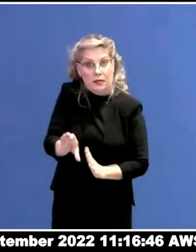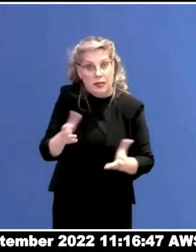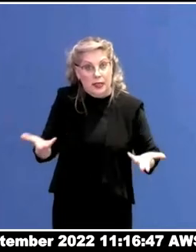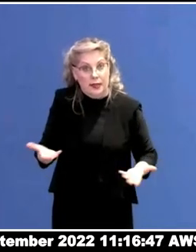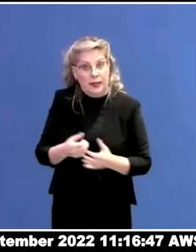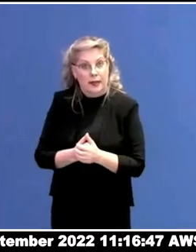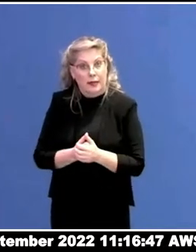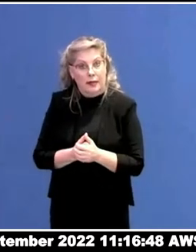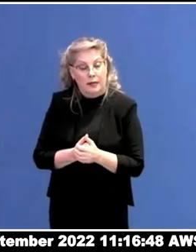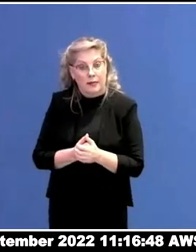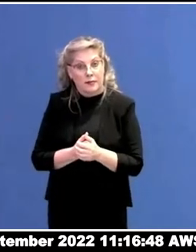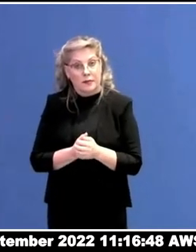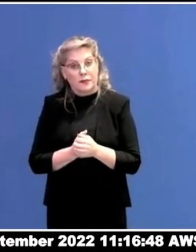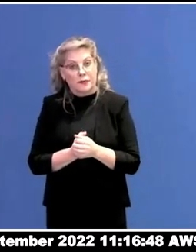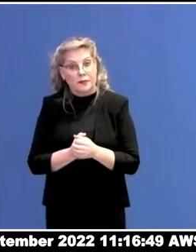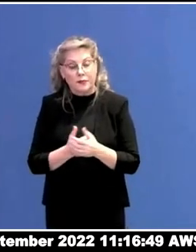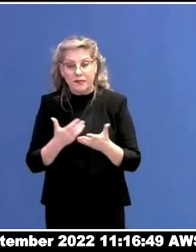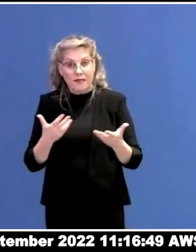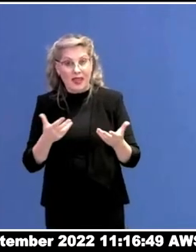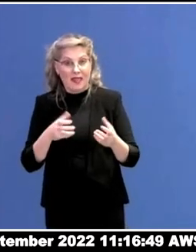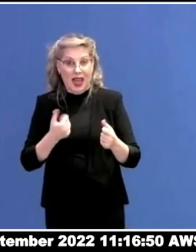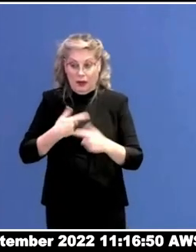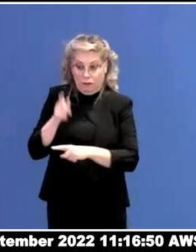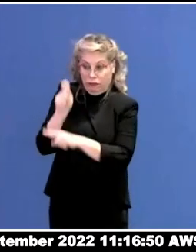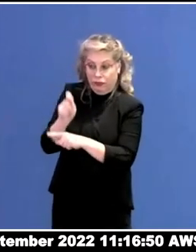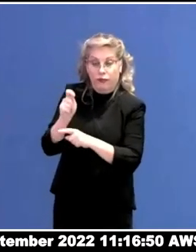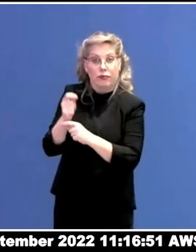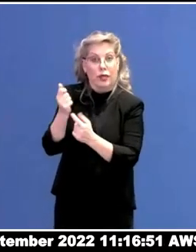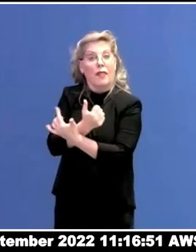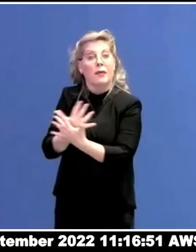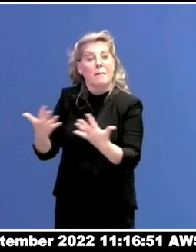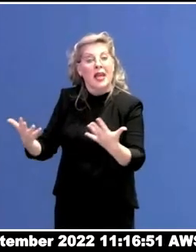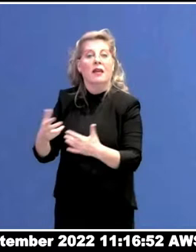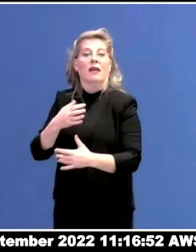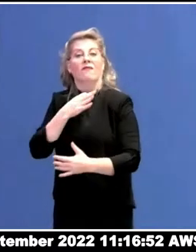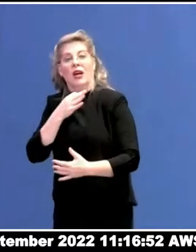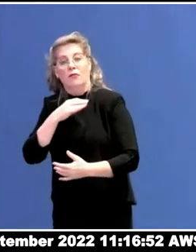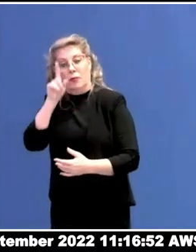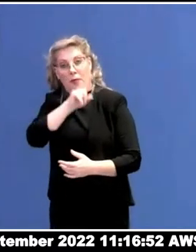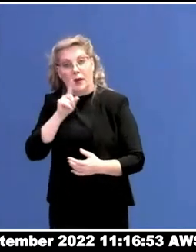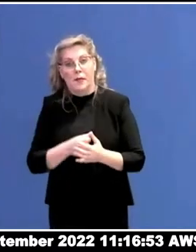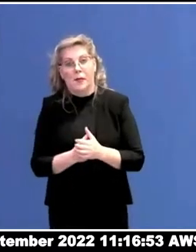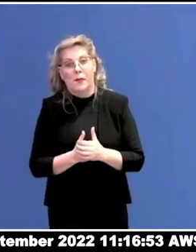And I will give you two examples at Acacia Prison and also Banksia Hill where the